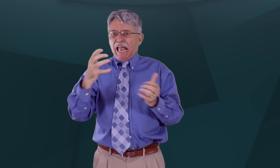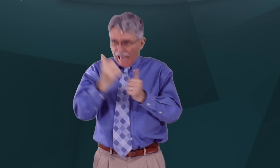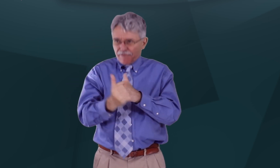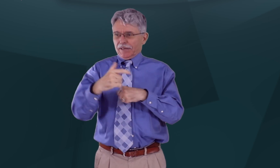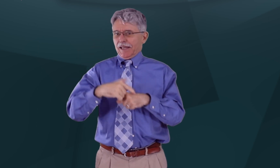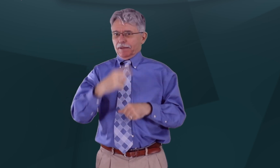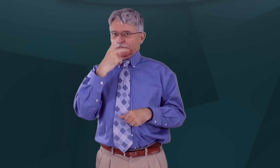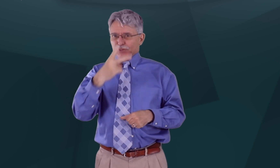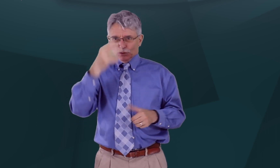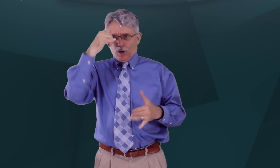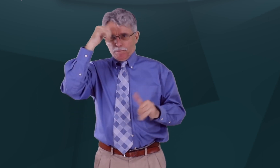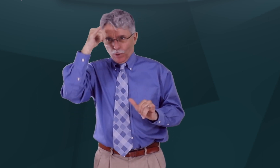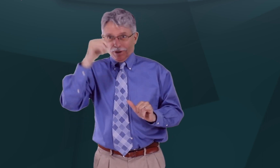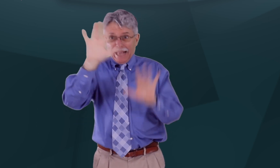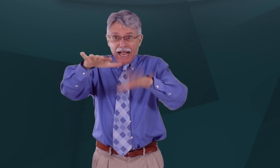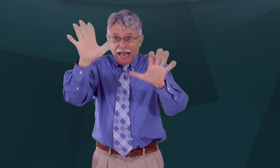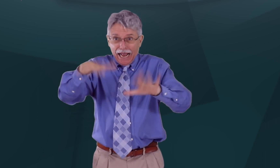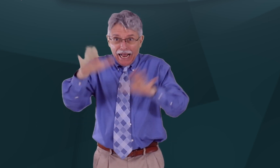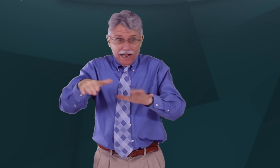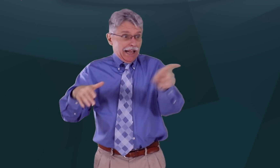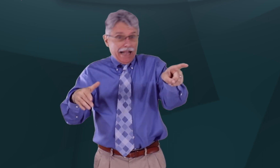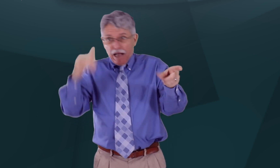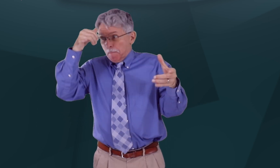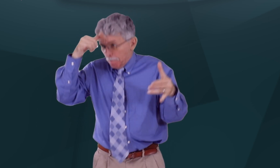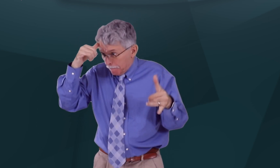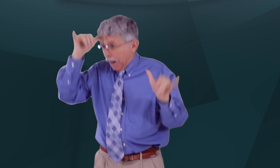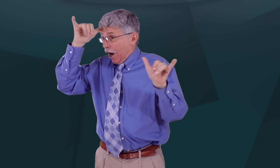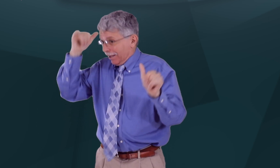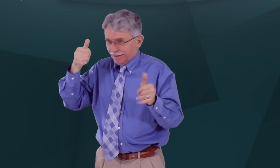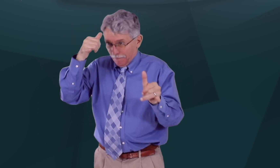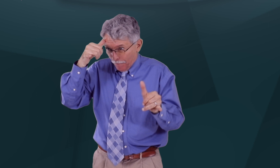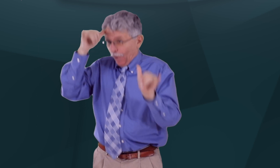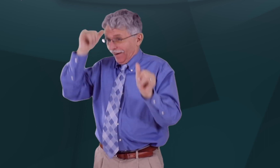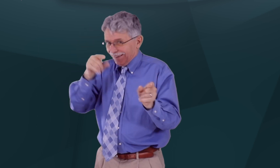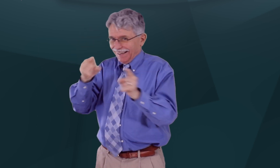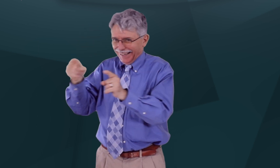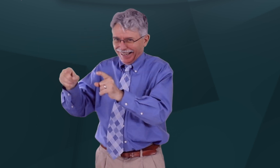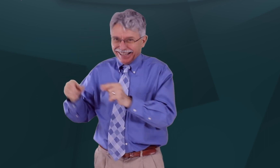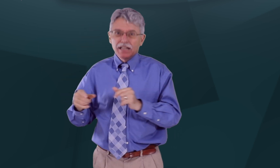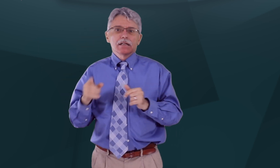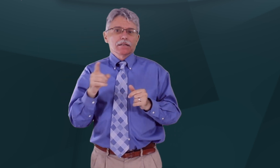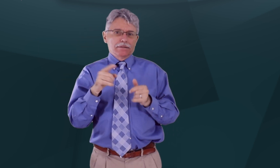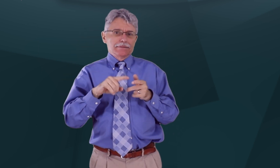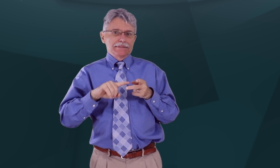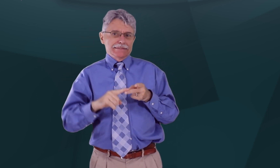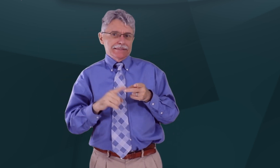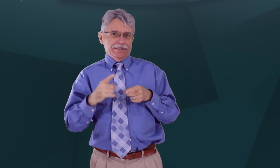And so every time he saw that bull, he had to let us all know there was a bull, or a cow, or whatever it was.